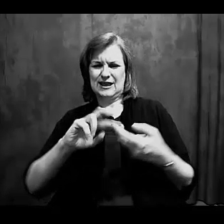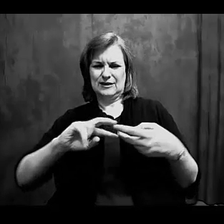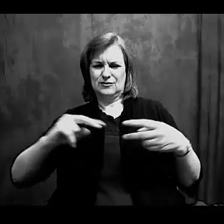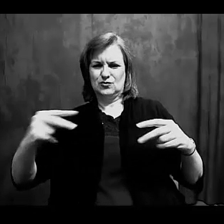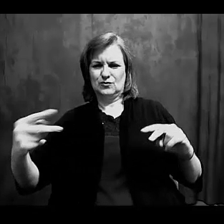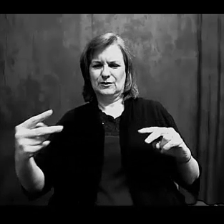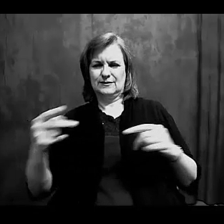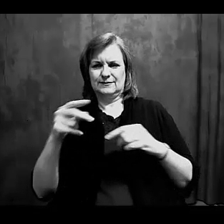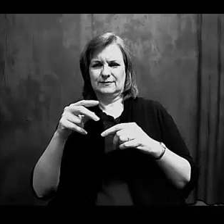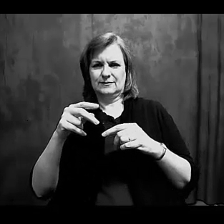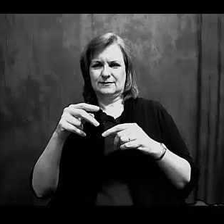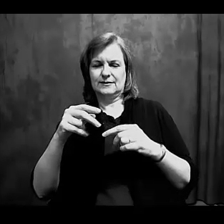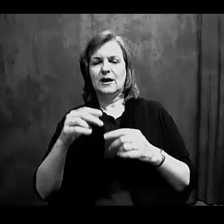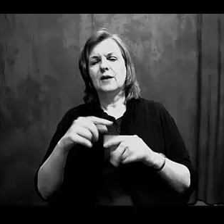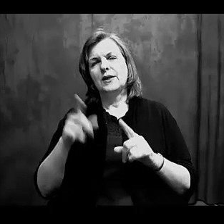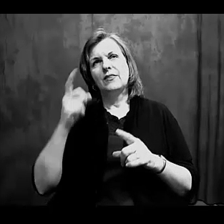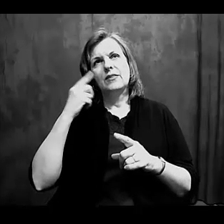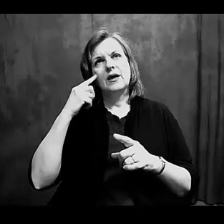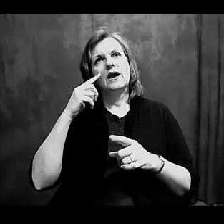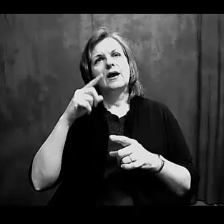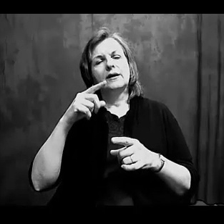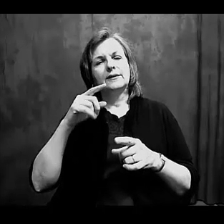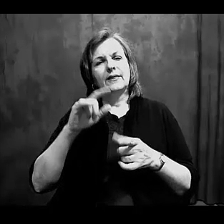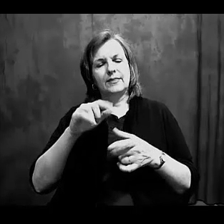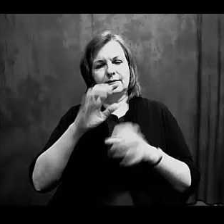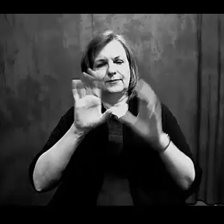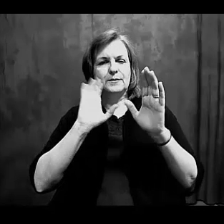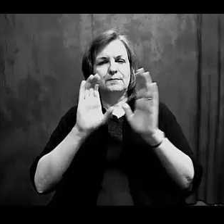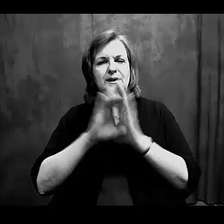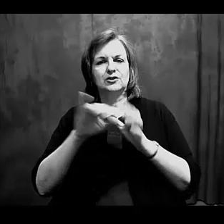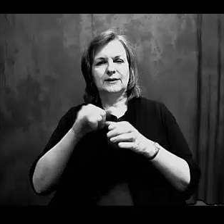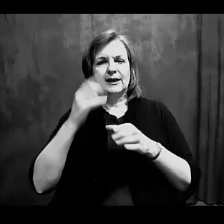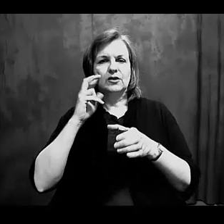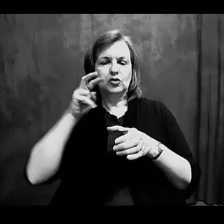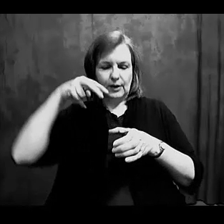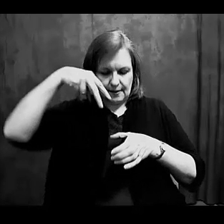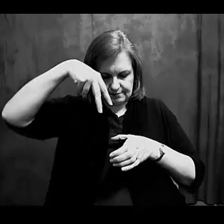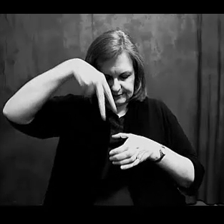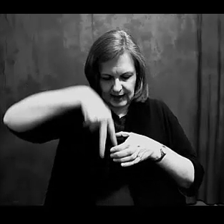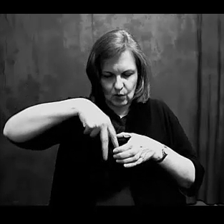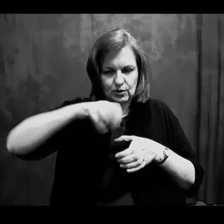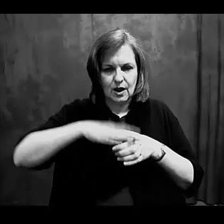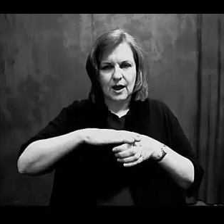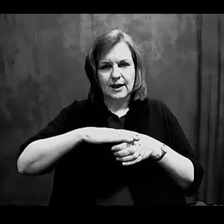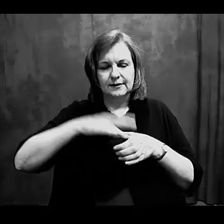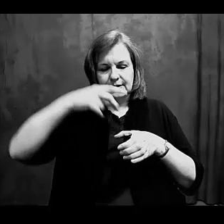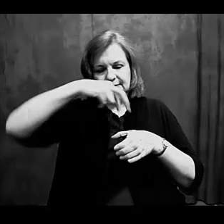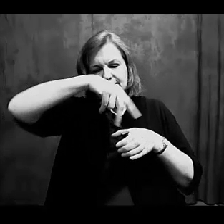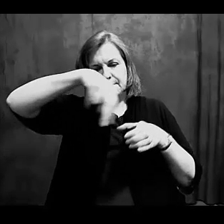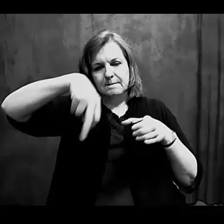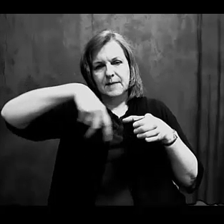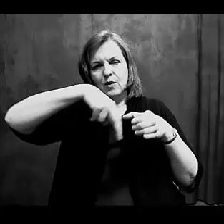but you need to think about this like looking down from the top of the spiral stairwell so if you're looking down the DNA it's circiling